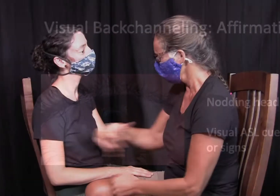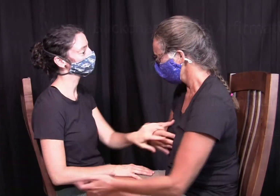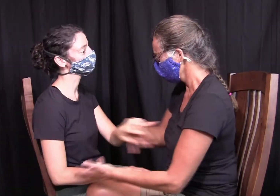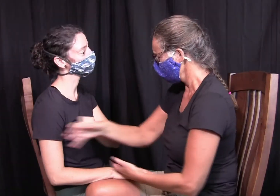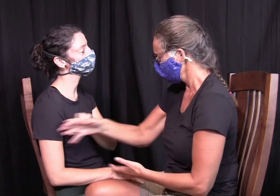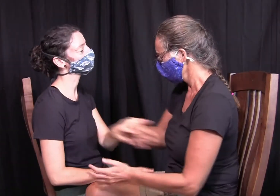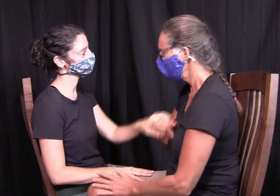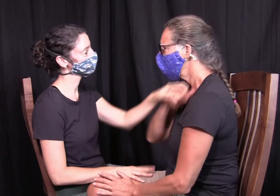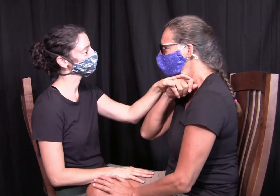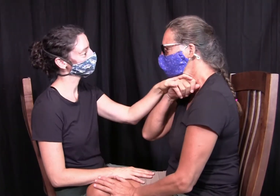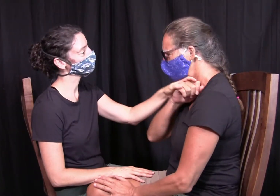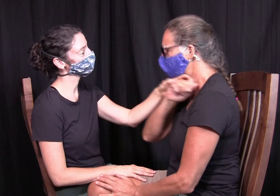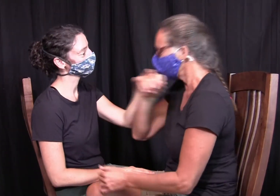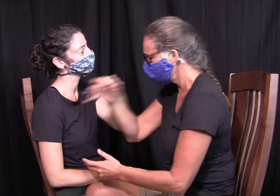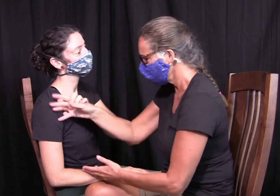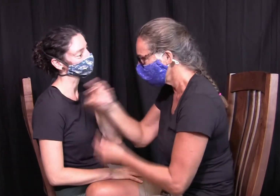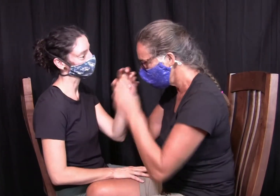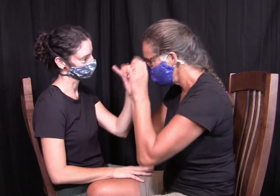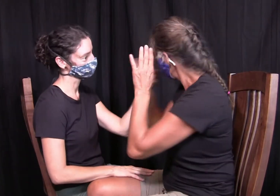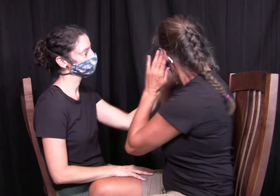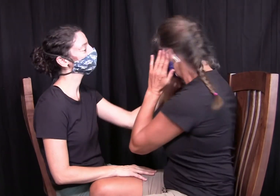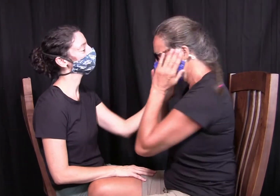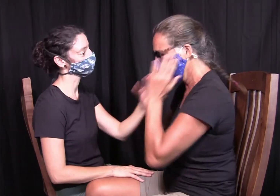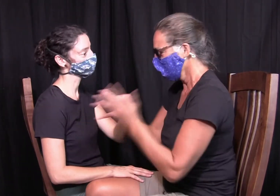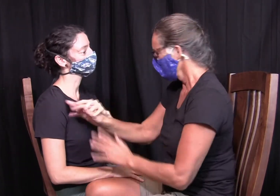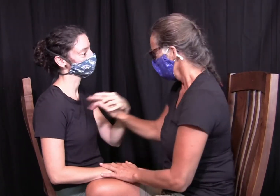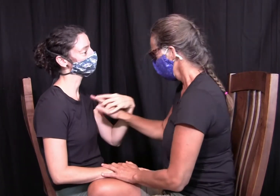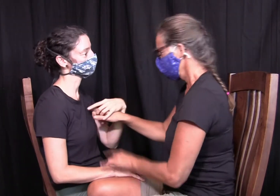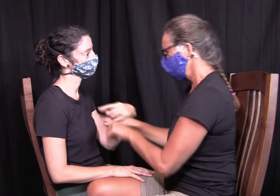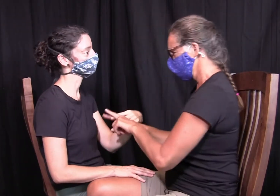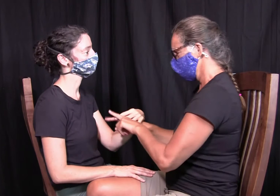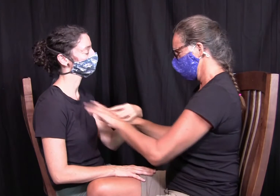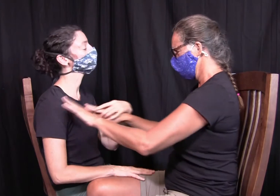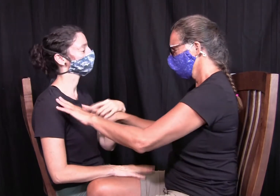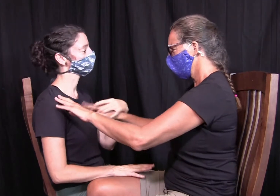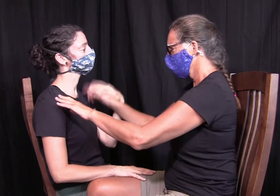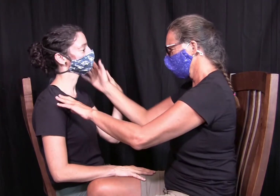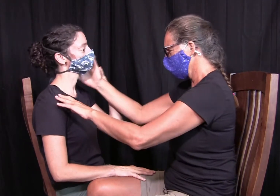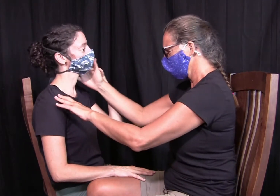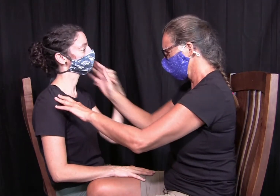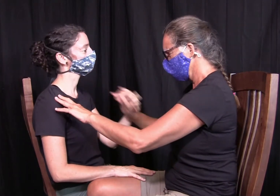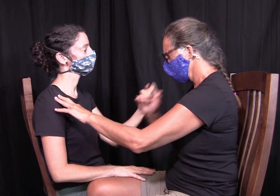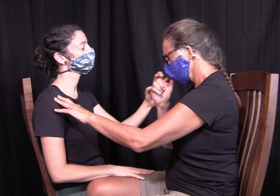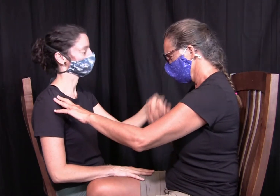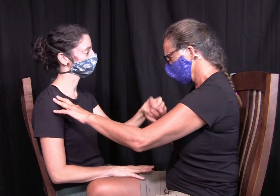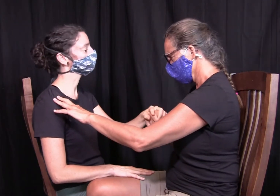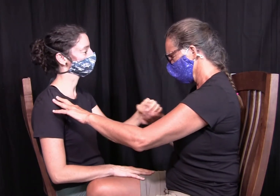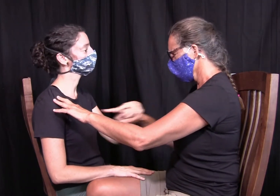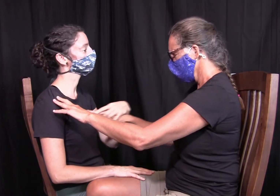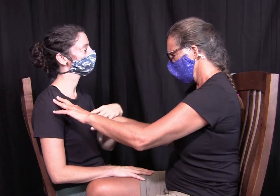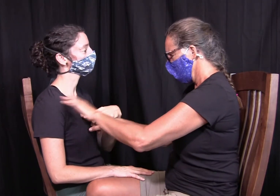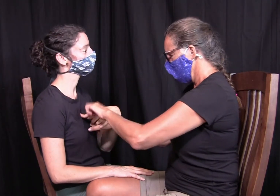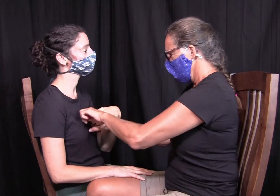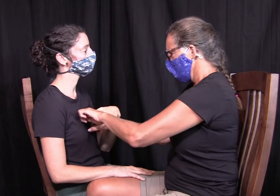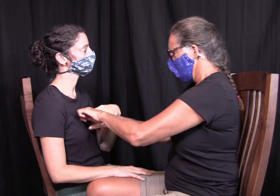Hearing people make use of both auditory and visual backchannel cues, while deaf people make use of visual ones.